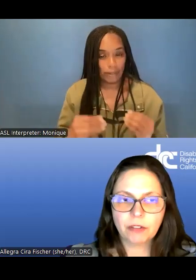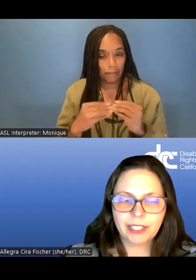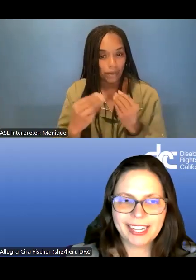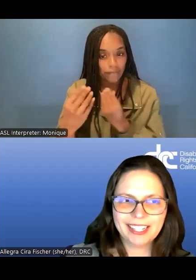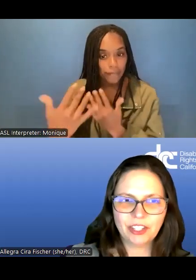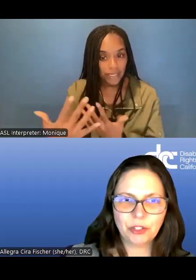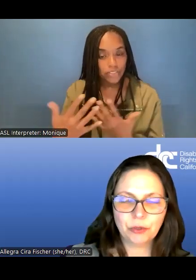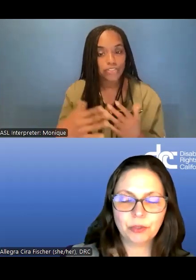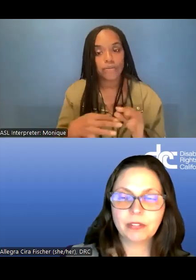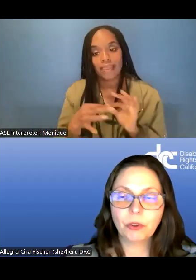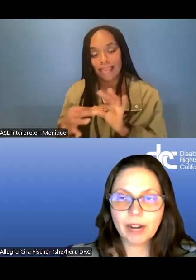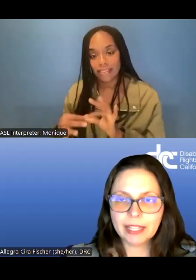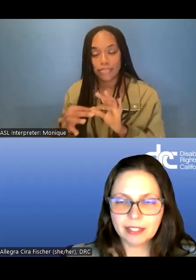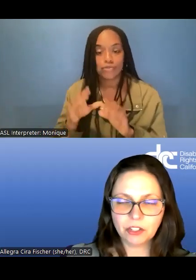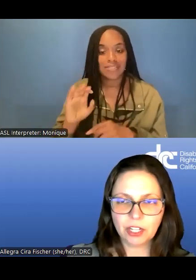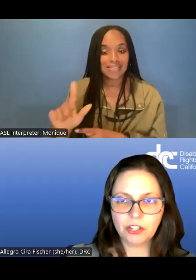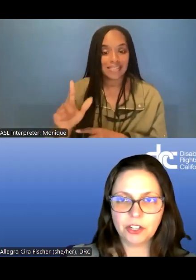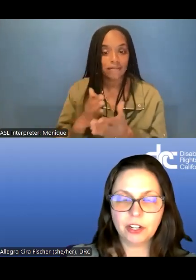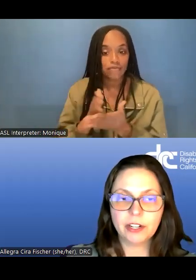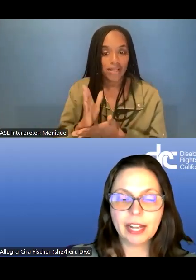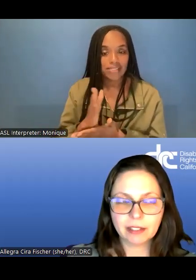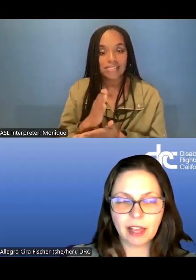related to civil rights and education on our next slide.